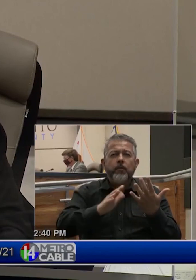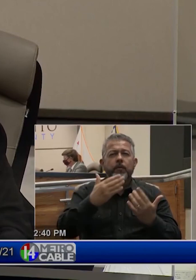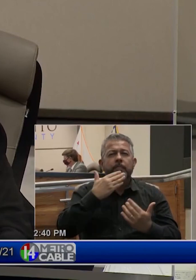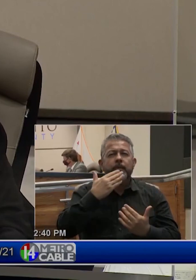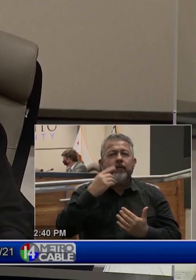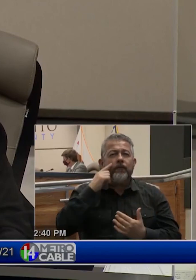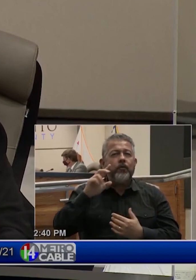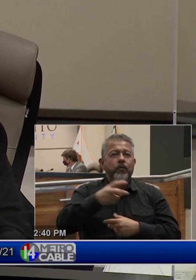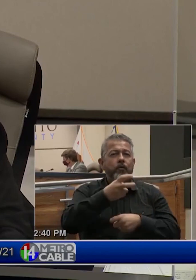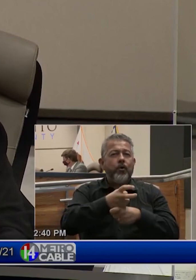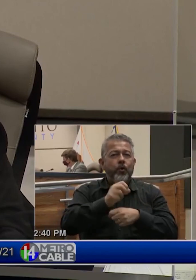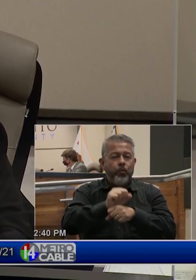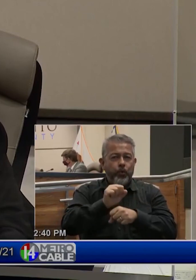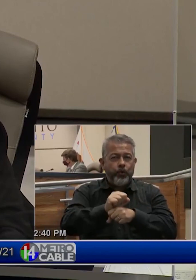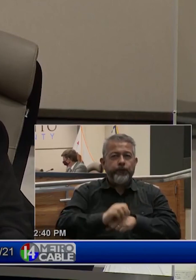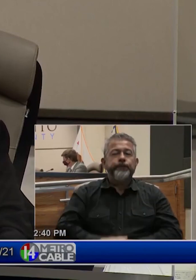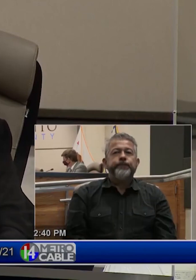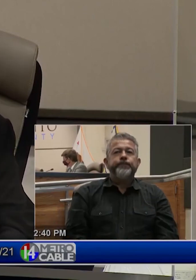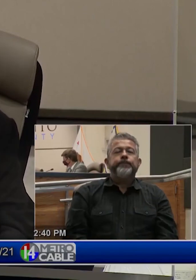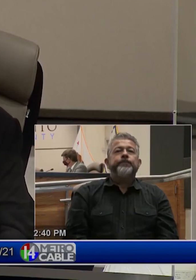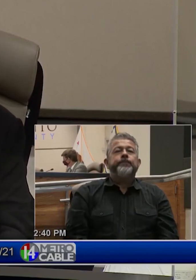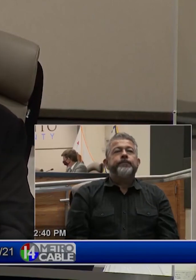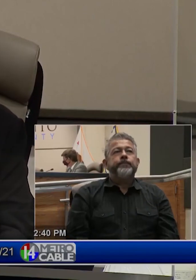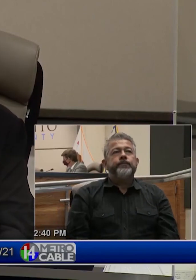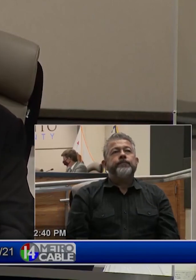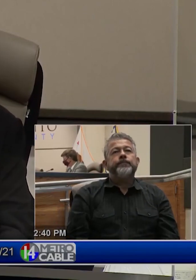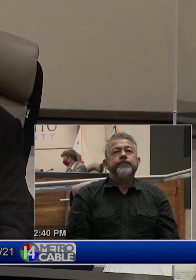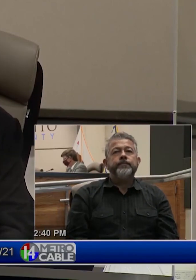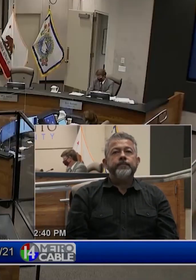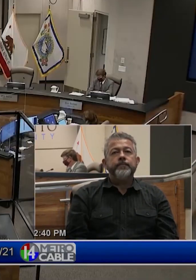OUR REGISTRAR OF VOTERS AND STAFF, THANK YOU FOR YOUR HARD STAFF, THANK YOU FOR YOUR HARD WORK ON THIS.